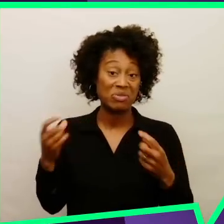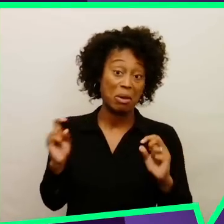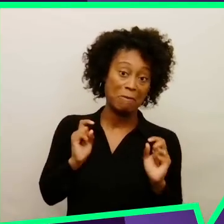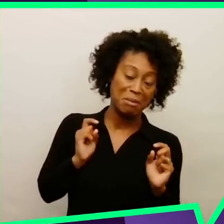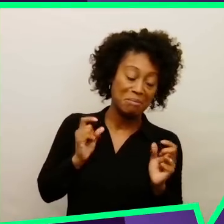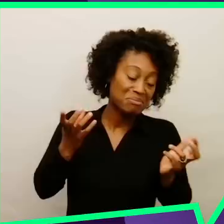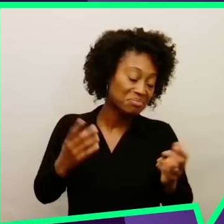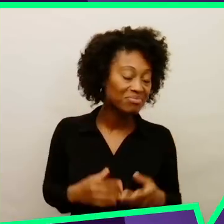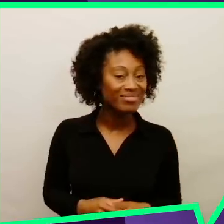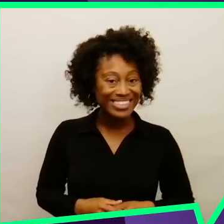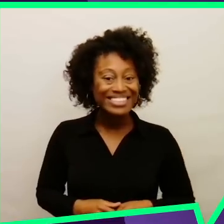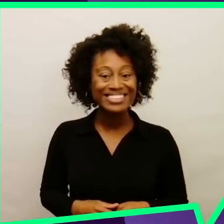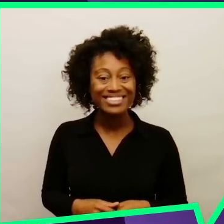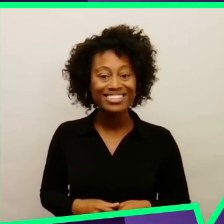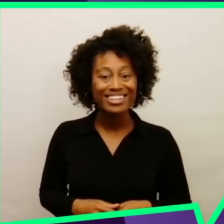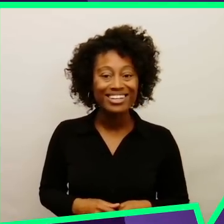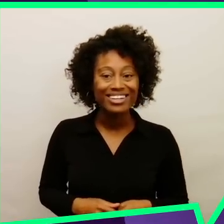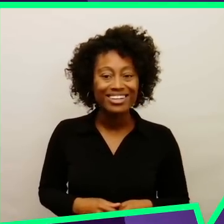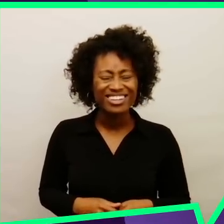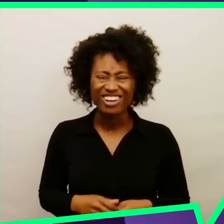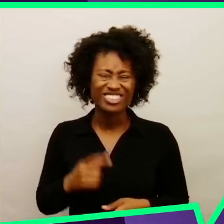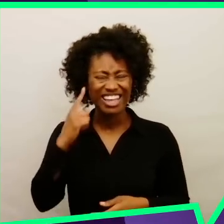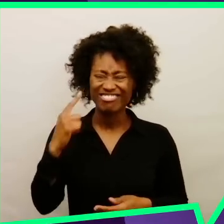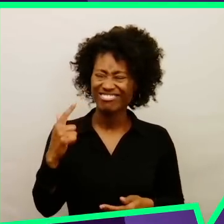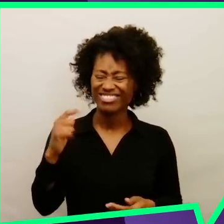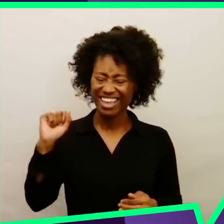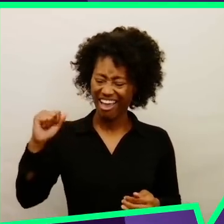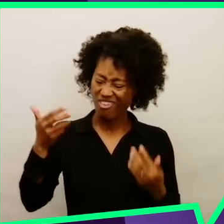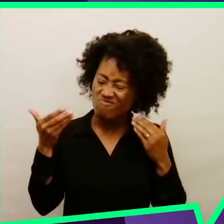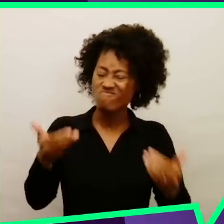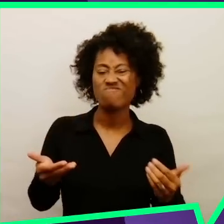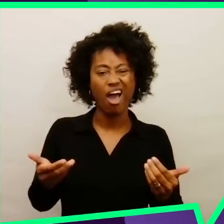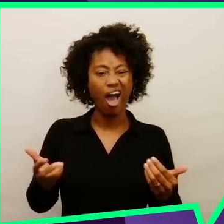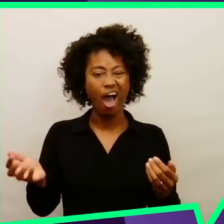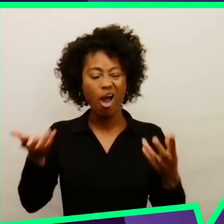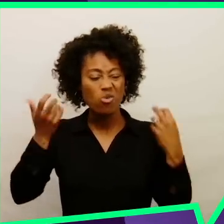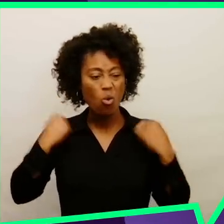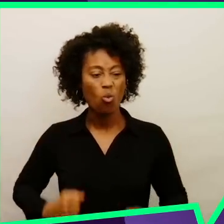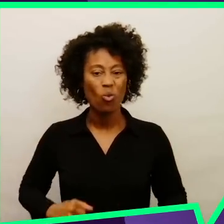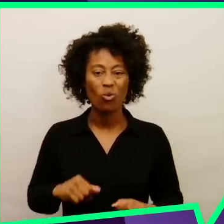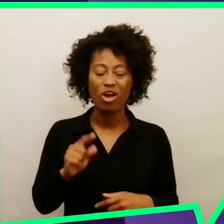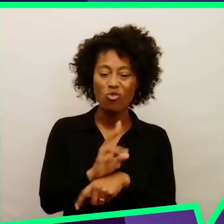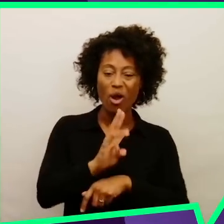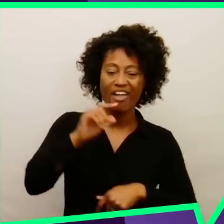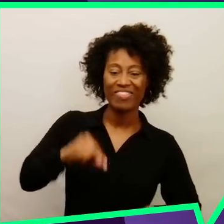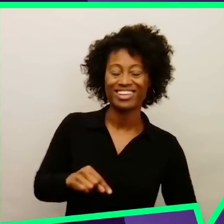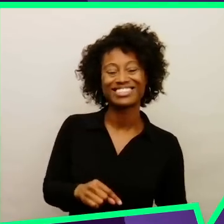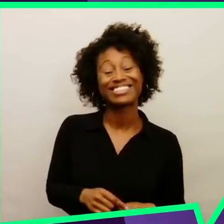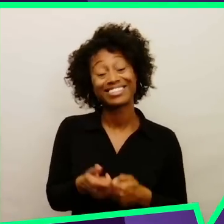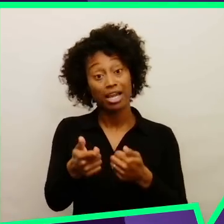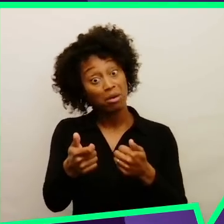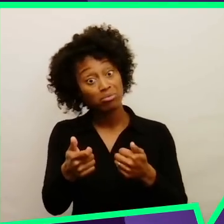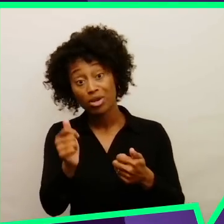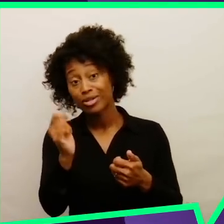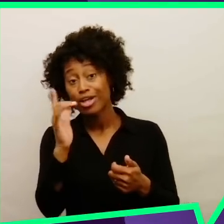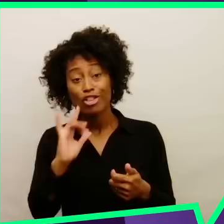I just decided. I'm like, you know what, I'm just going to wear it. I love it. It looks great, for sure. Lily, let's start the question with you.